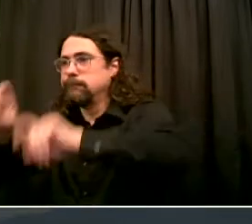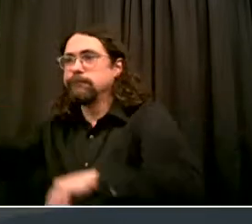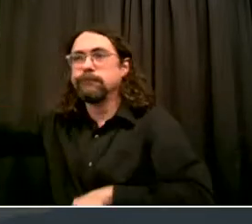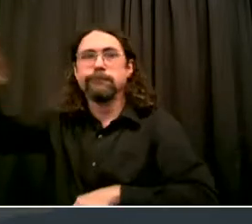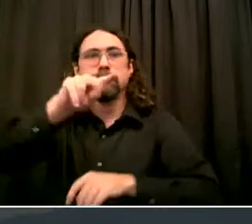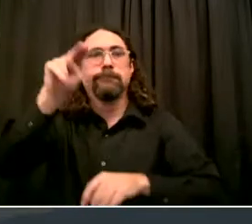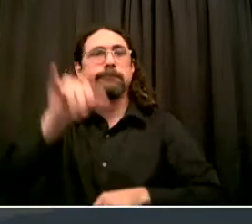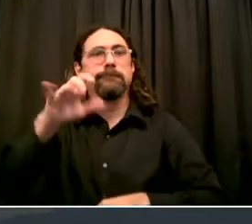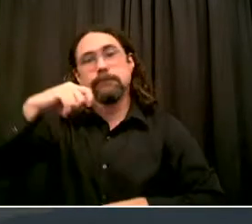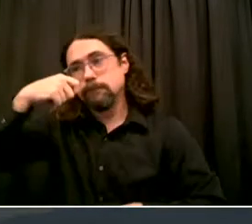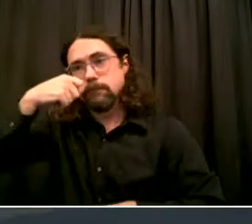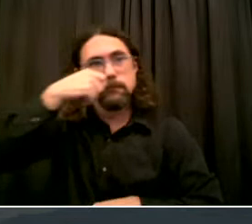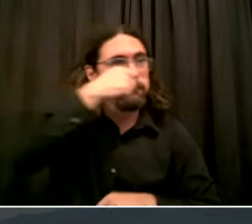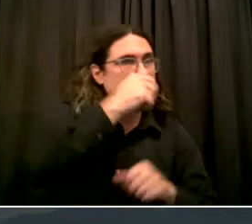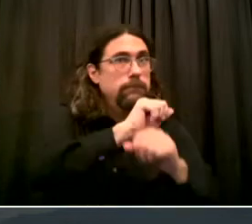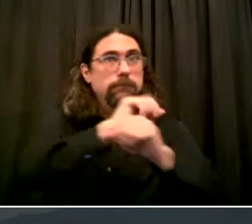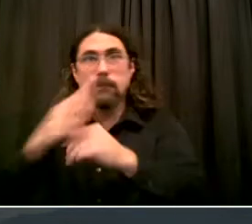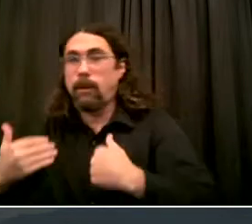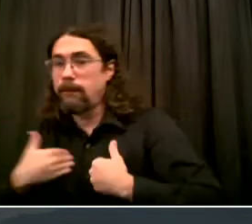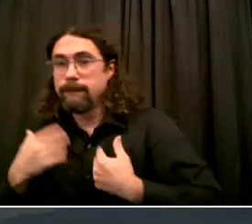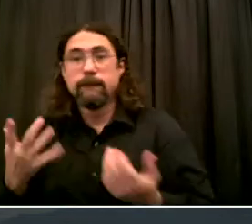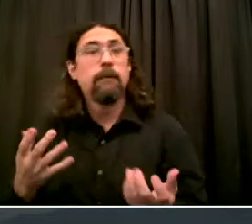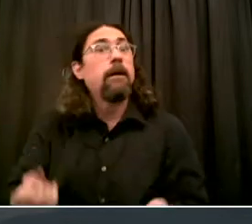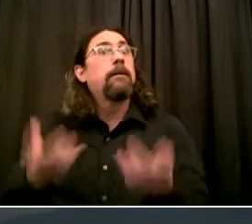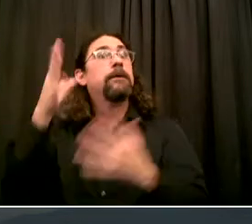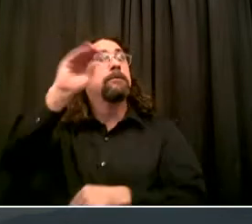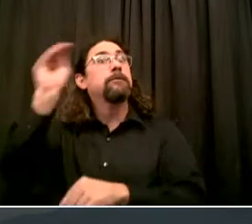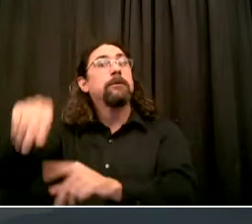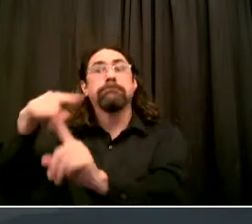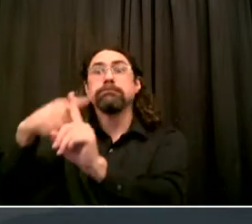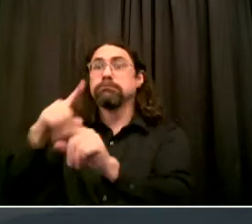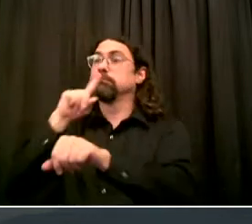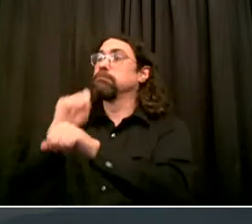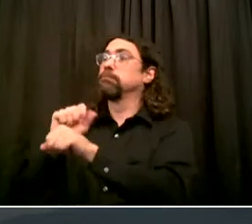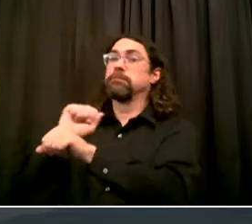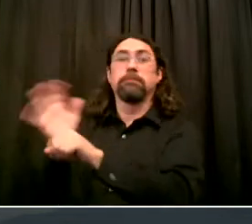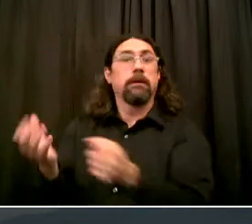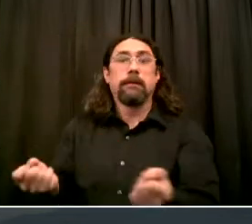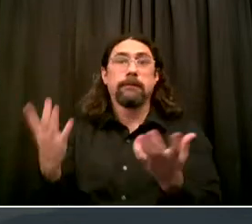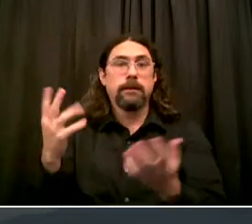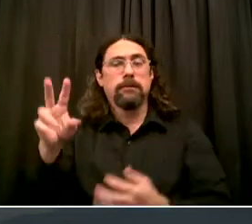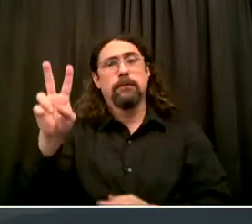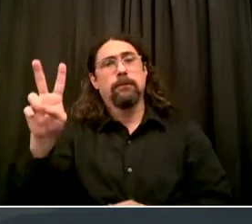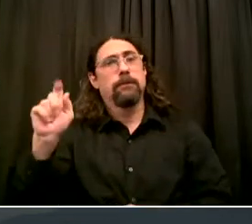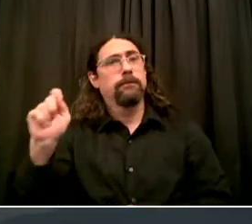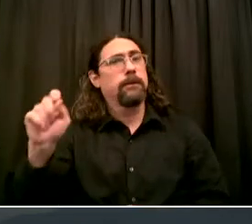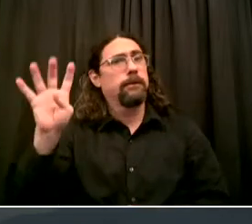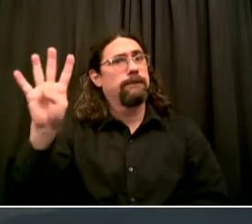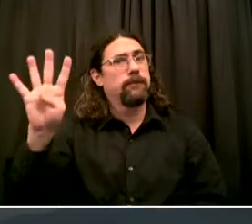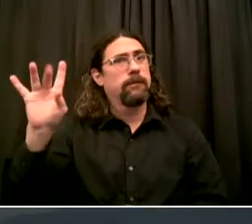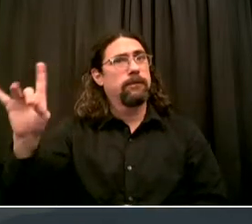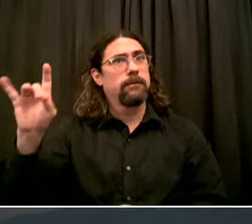AND NUMBER THREE, RCPEENTAGE OF PEOPLE TESTSTG IN POPOITSIVE CITYWIDE FOR COVID-19, THRESHOLD IS 5%. THANK YOU'S